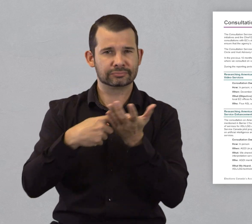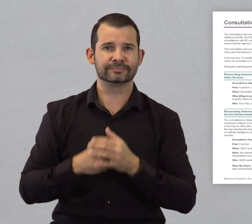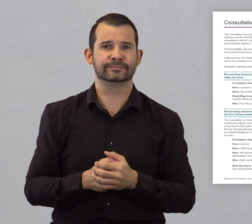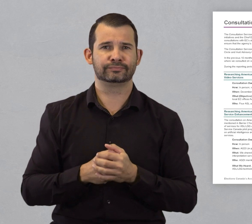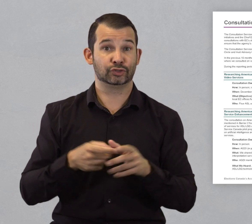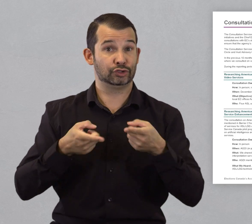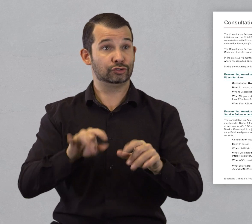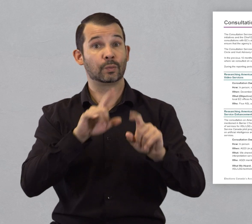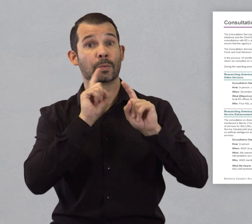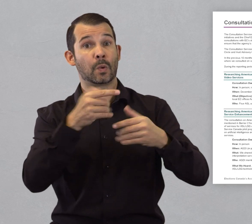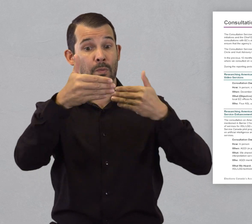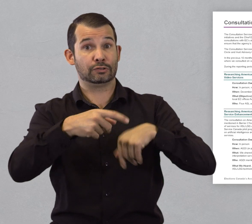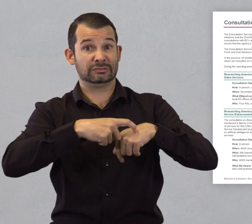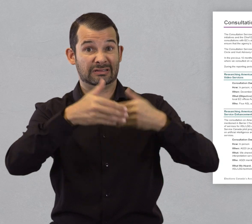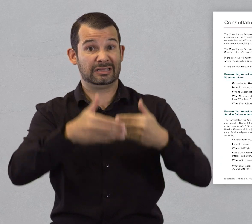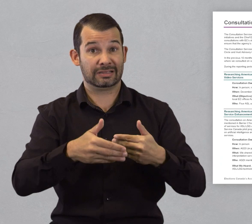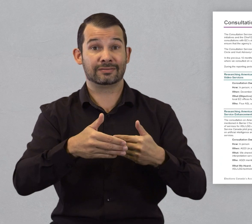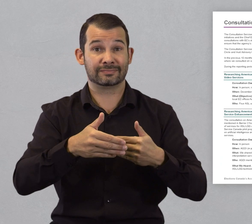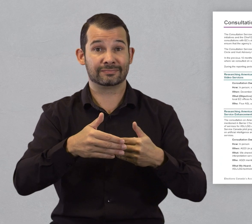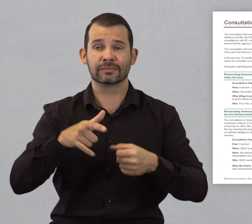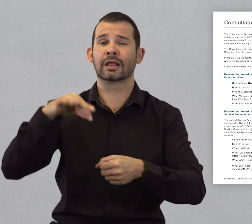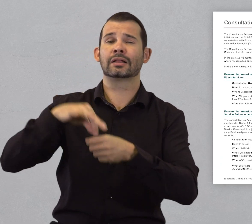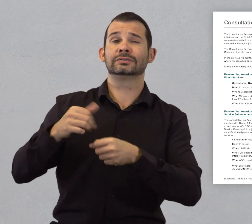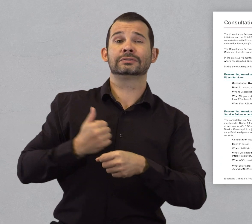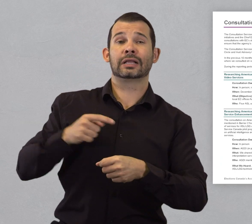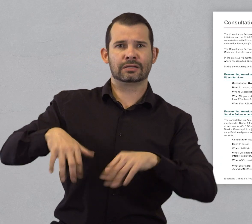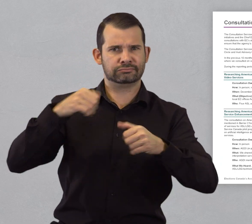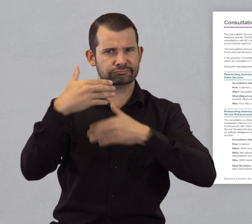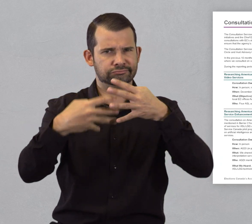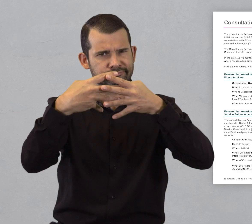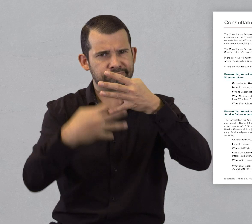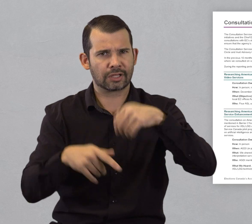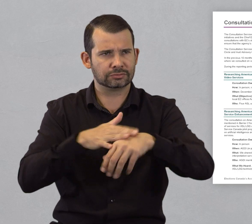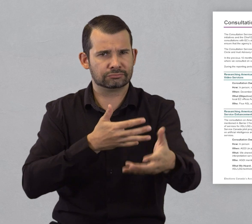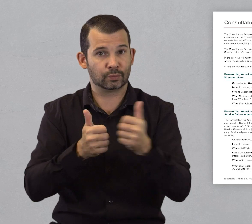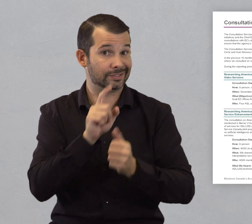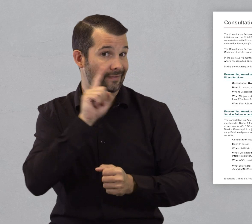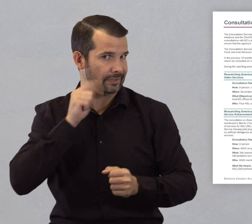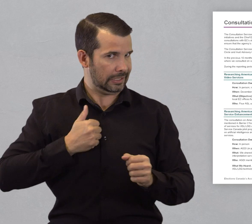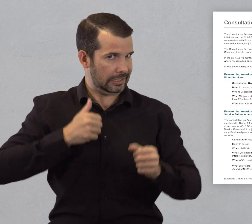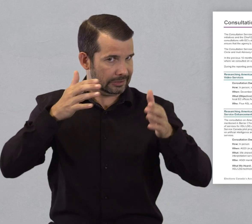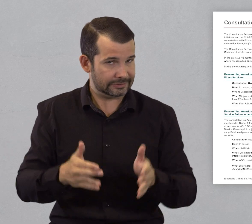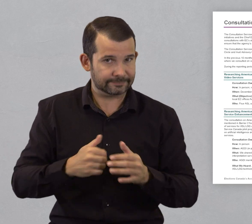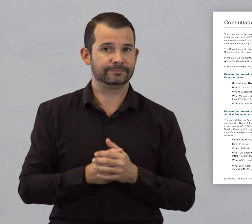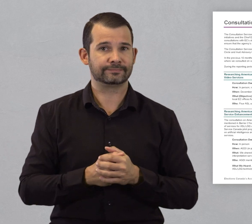During the reporting period, EC held the following consultations with Deaf Canadians.